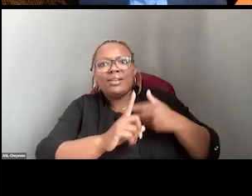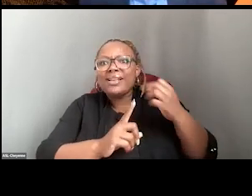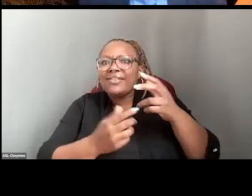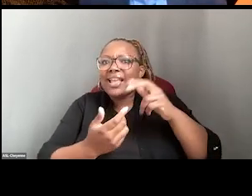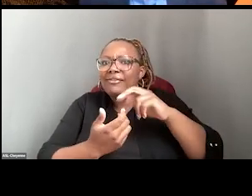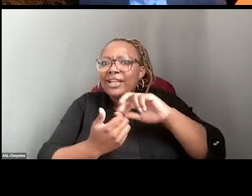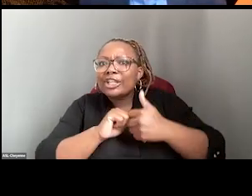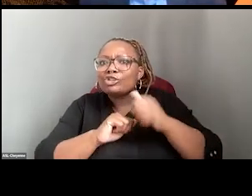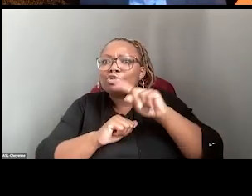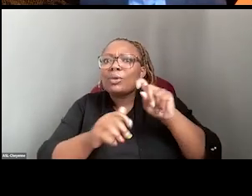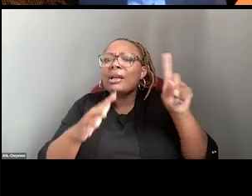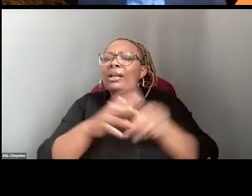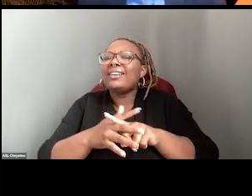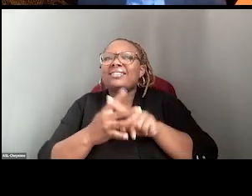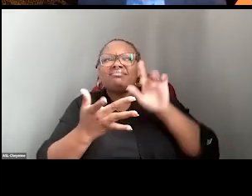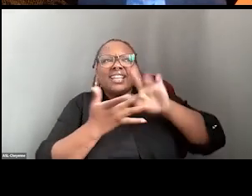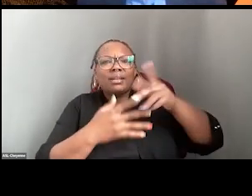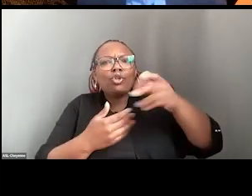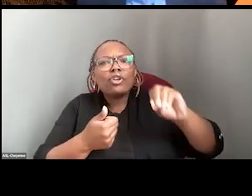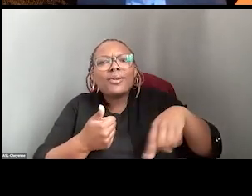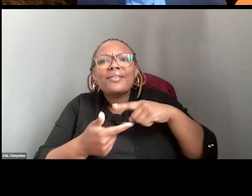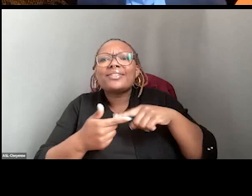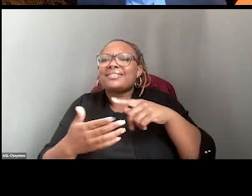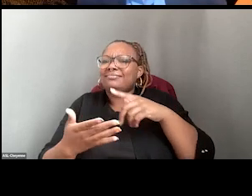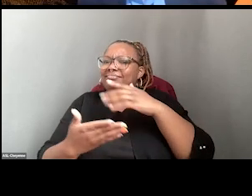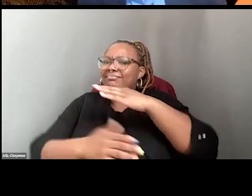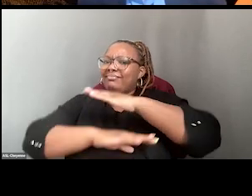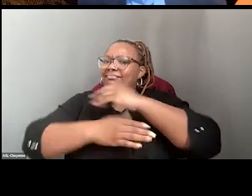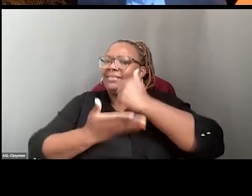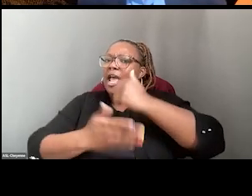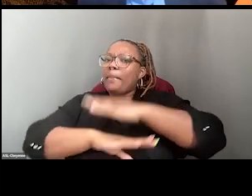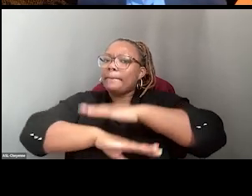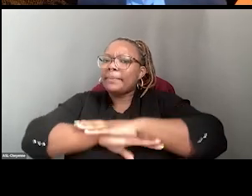Reach out to the help desk. There are lots of resources out there for you.